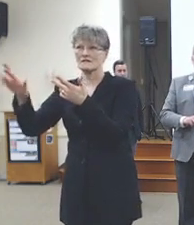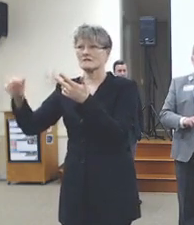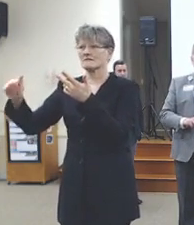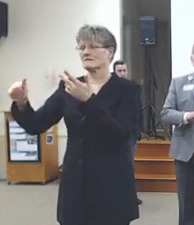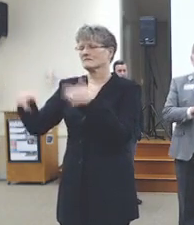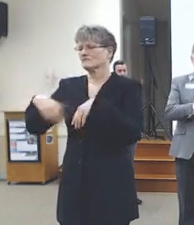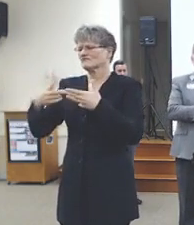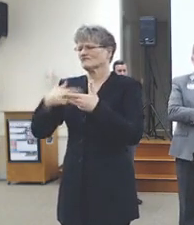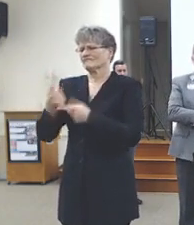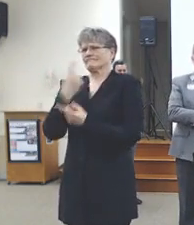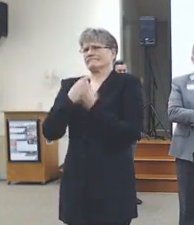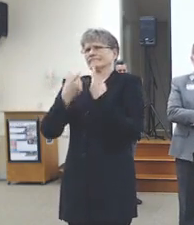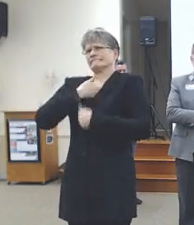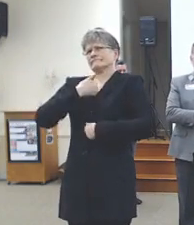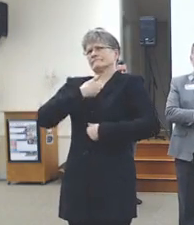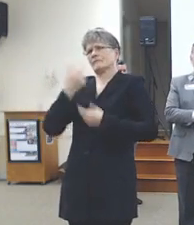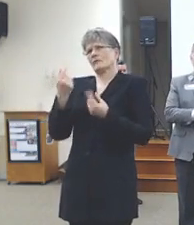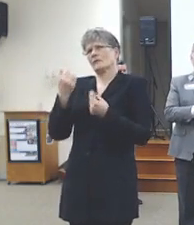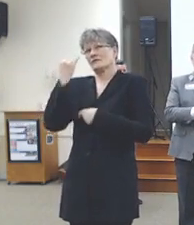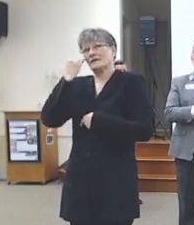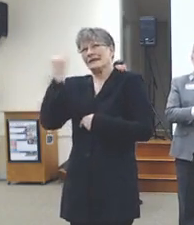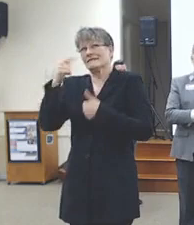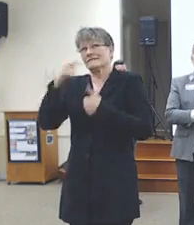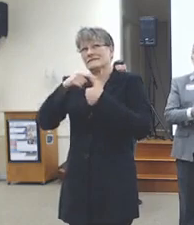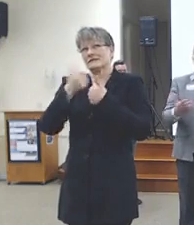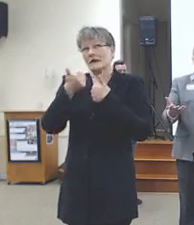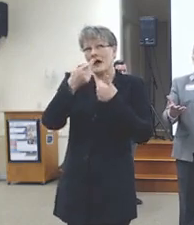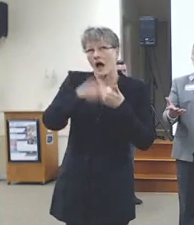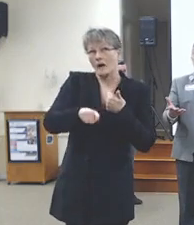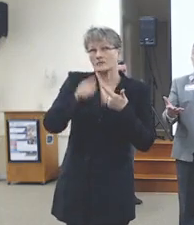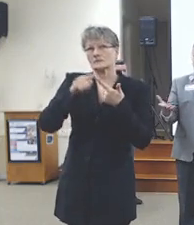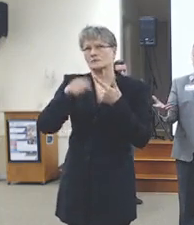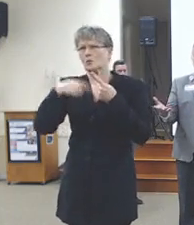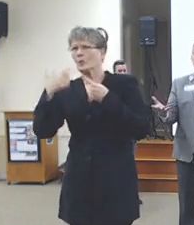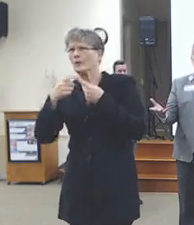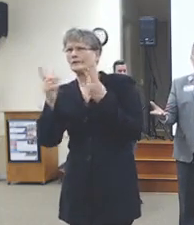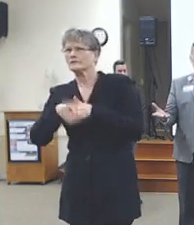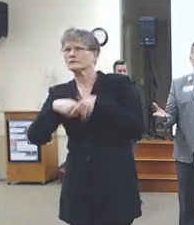when," and that's part of the surge planning that we've been talking about